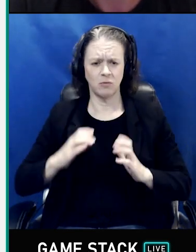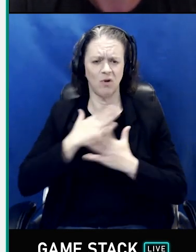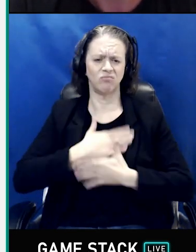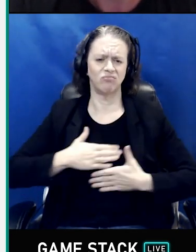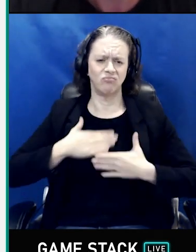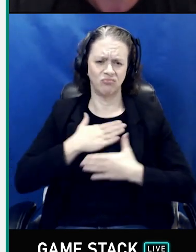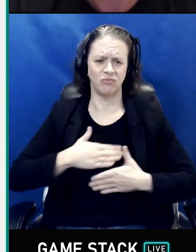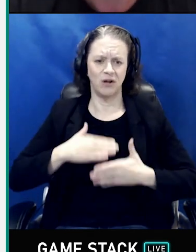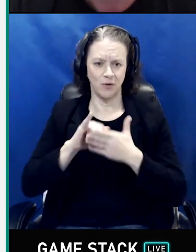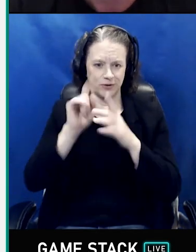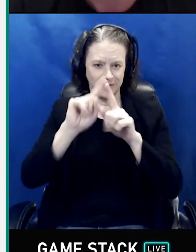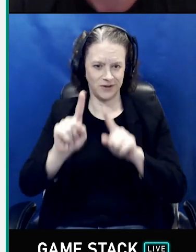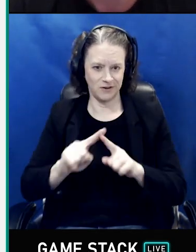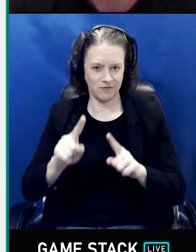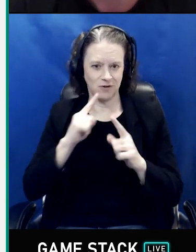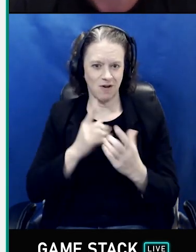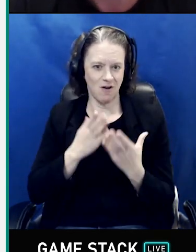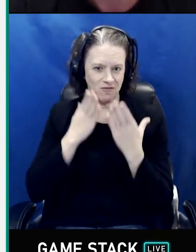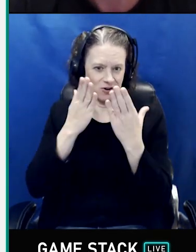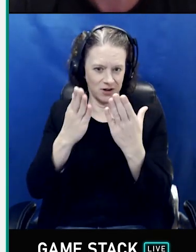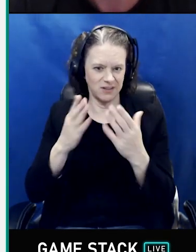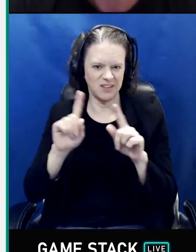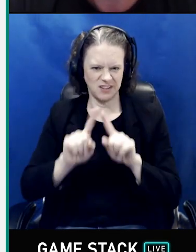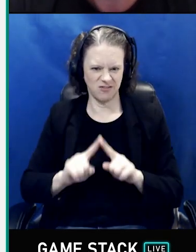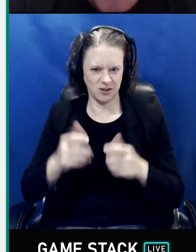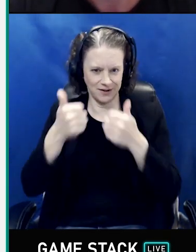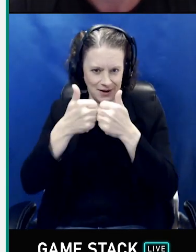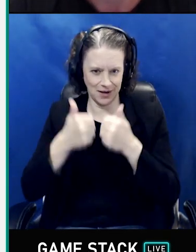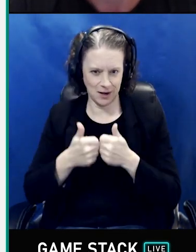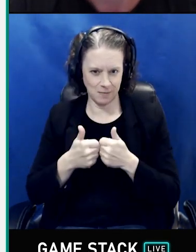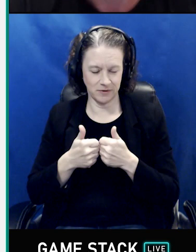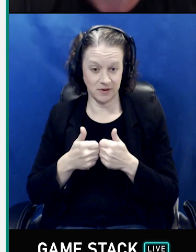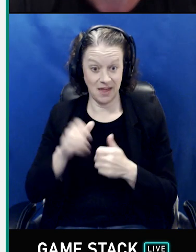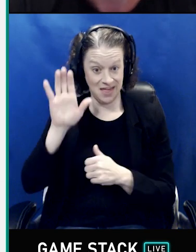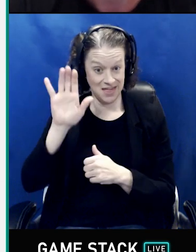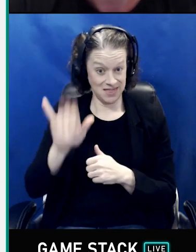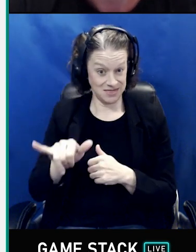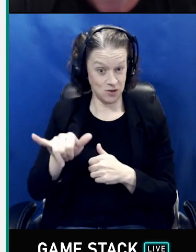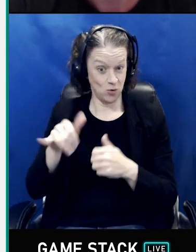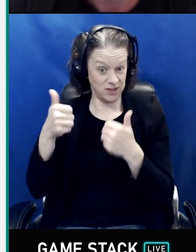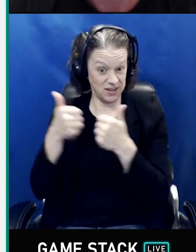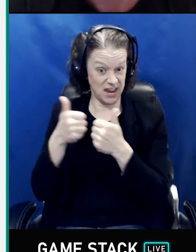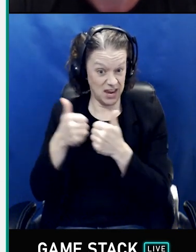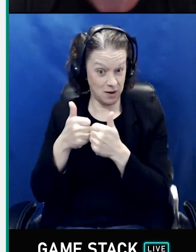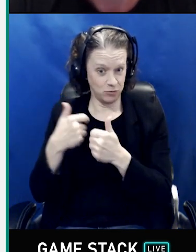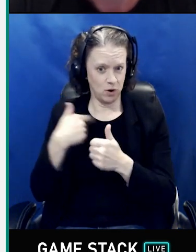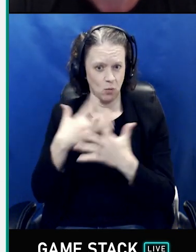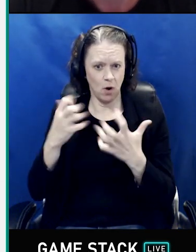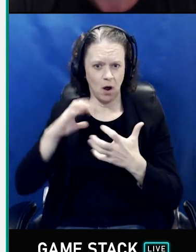We want to leverage this content, and make it newly accessible for those who have not experienced it.